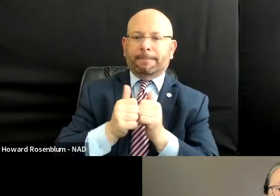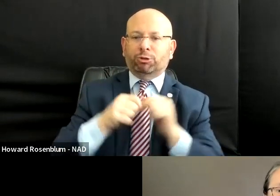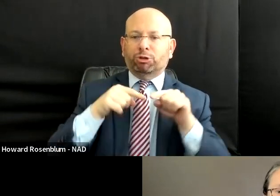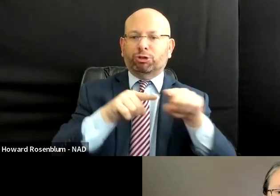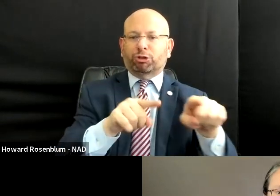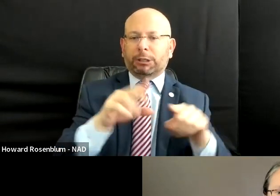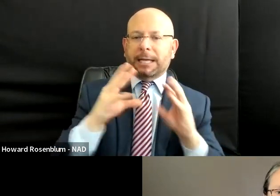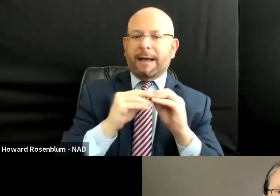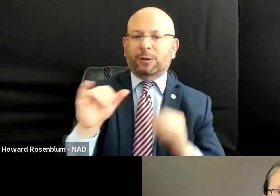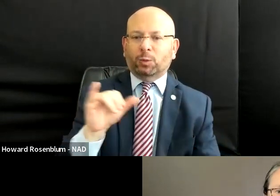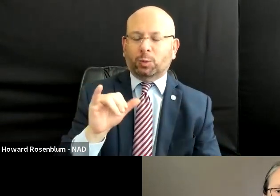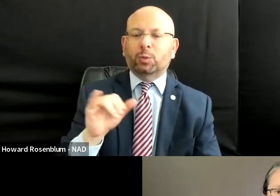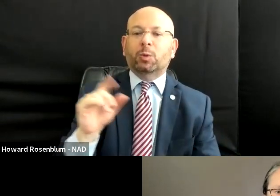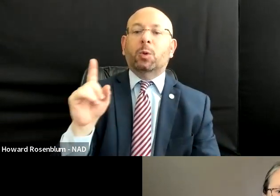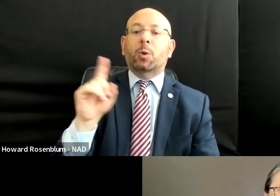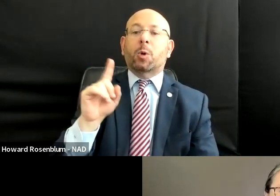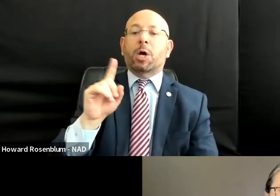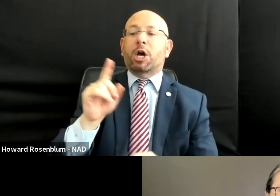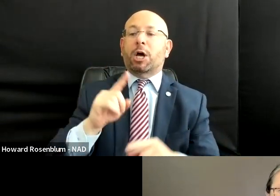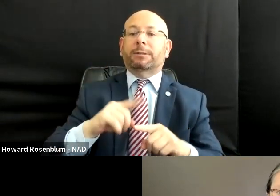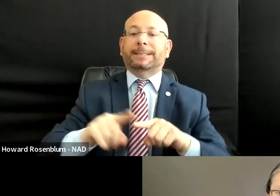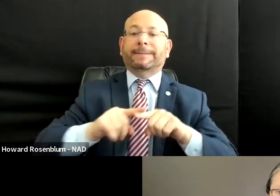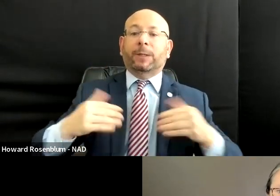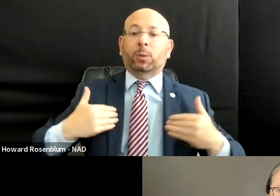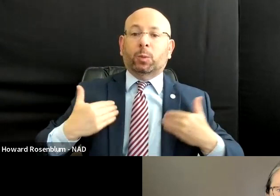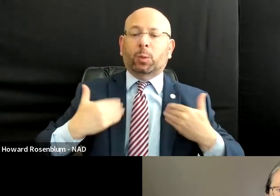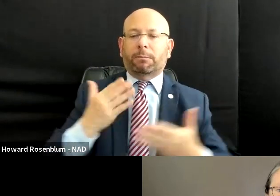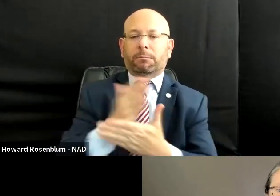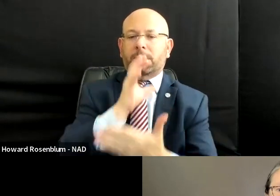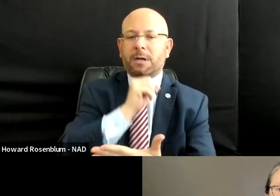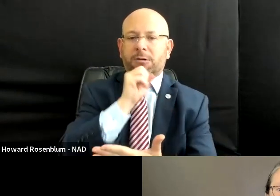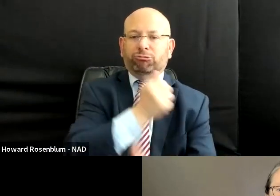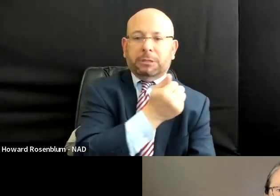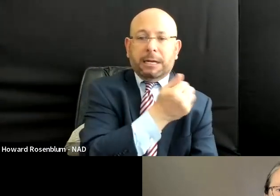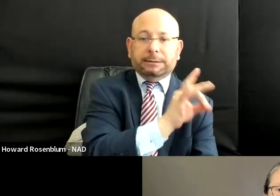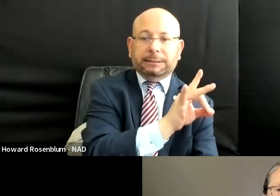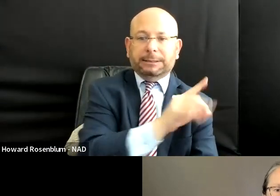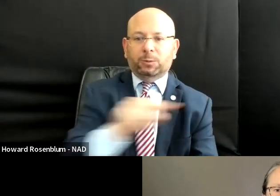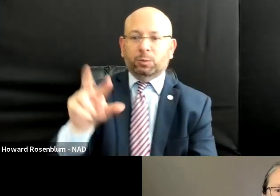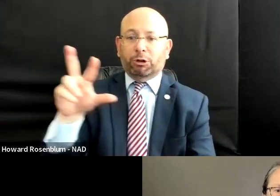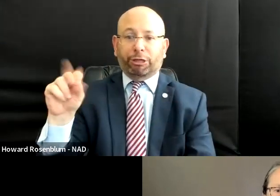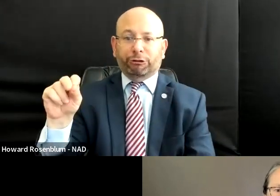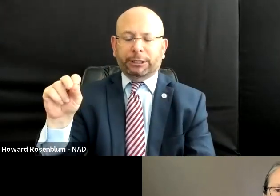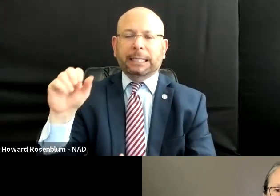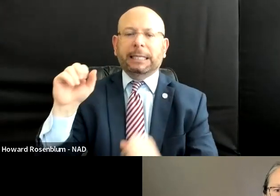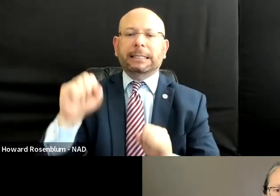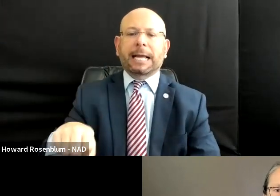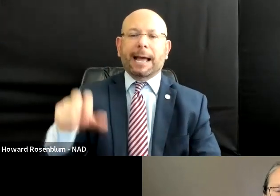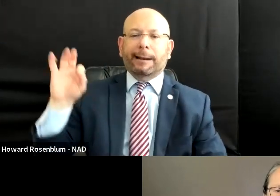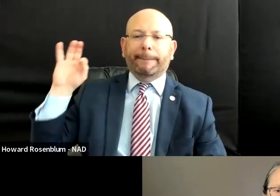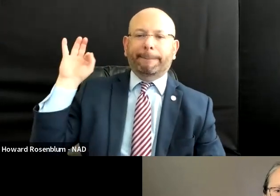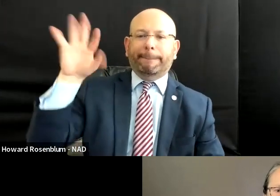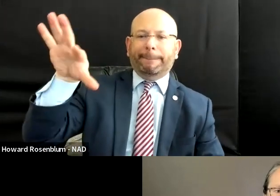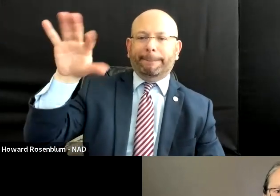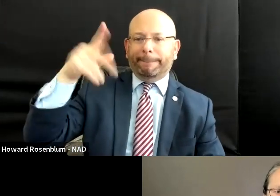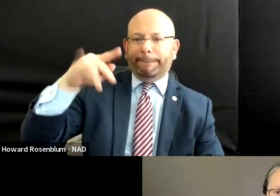ago,